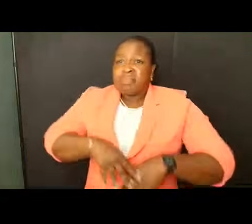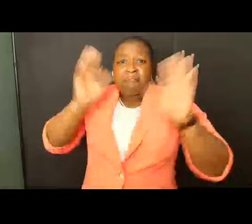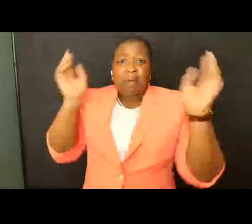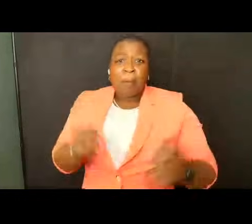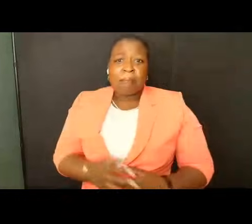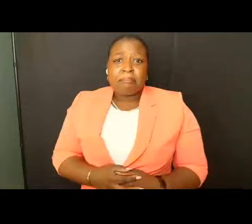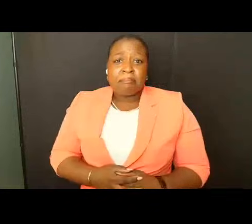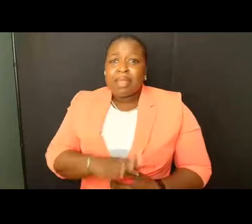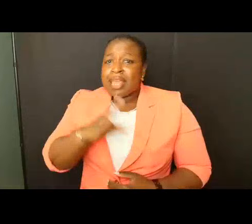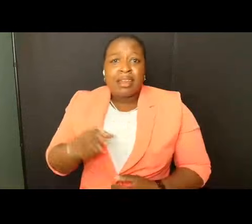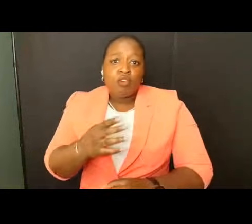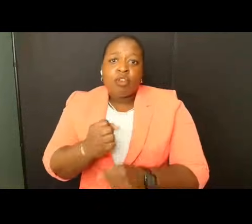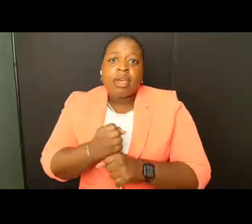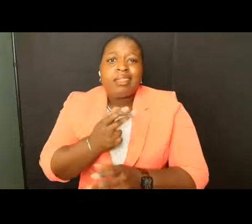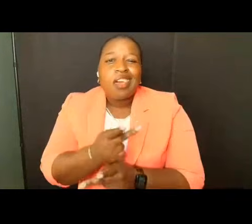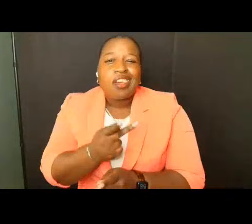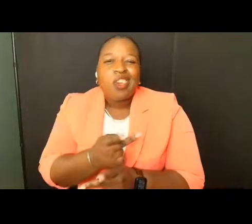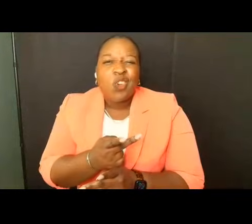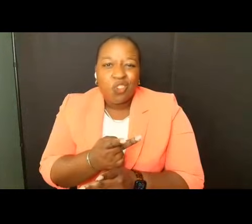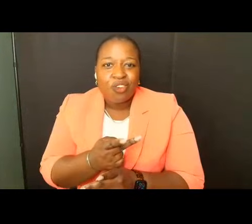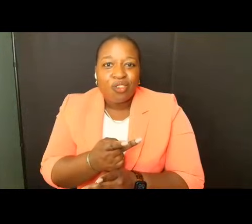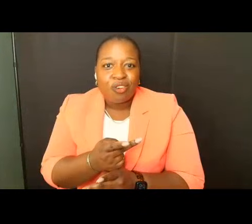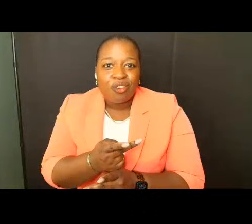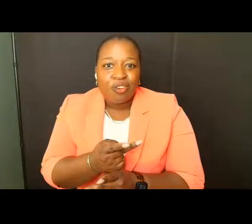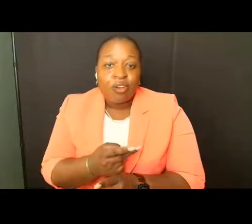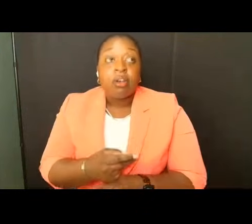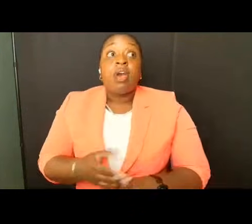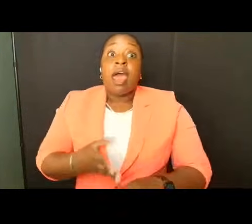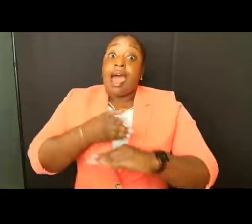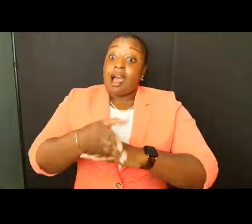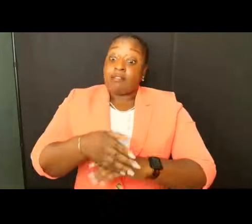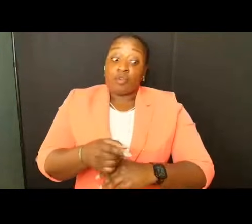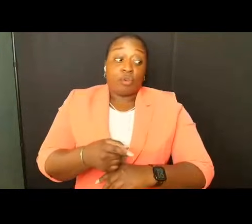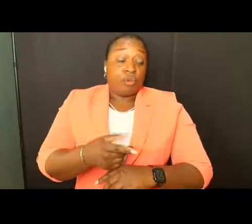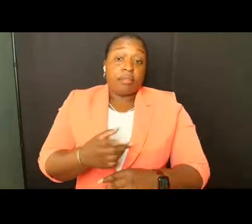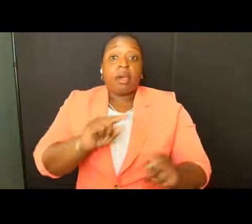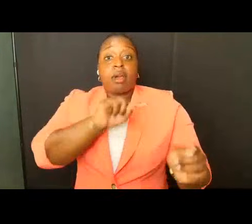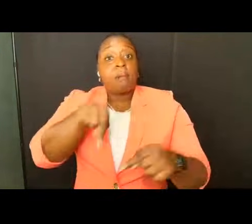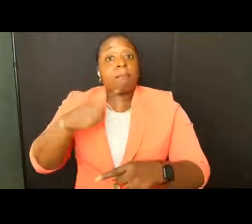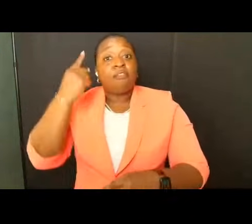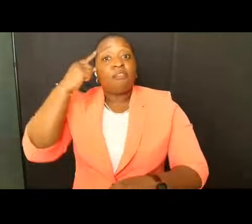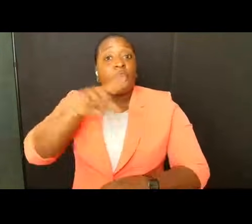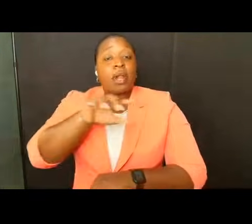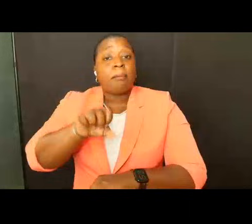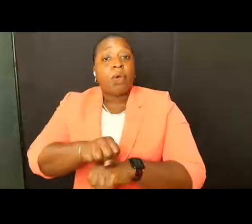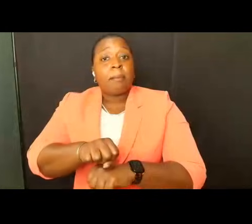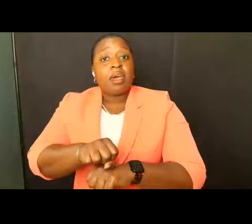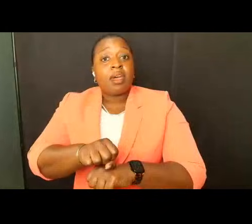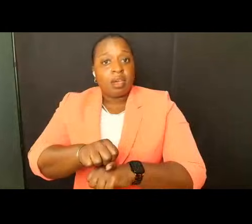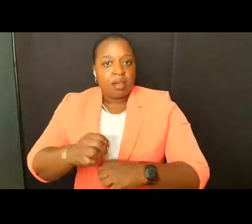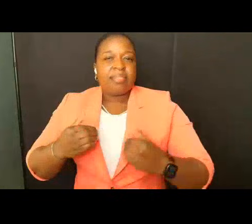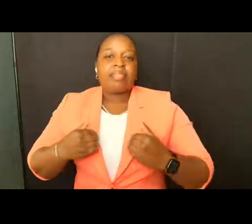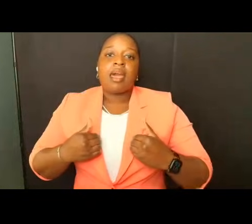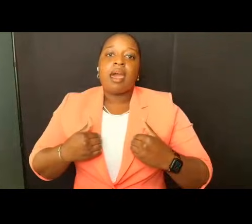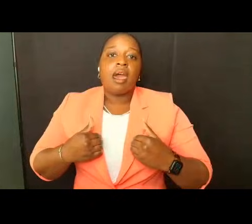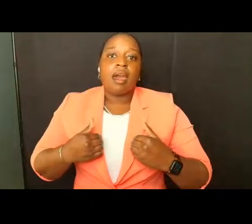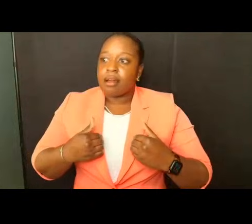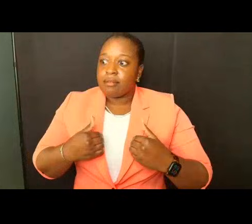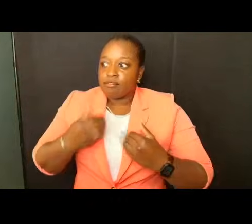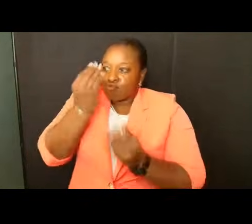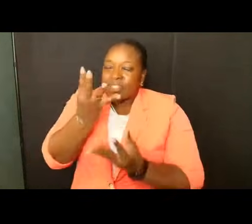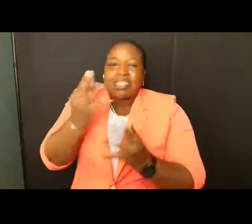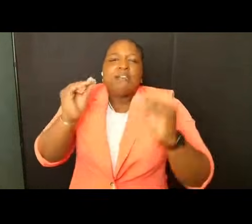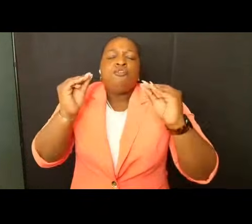So, after they come for an appointment, they have received no information whatsoever from